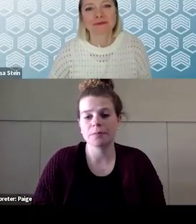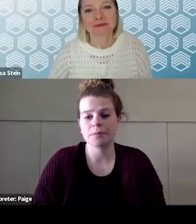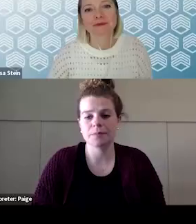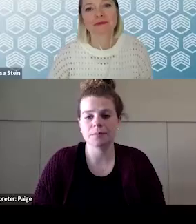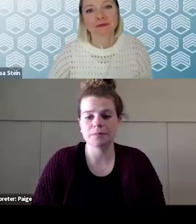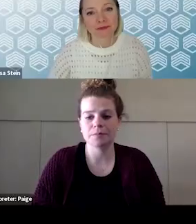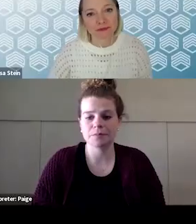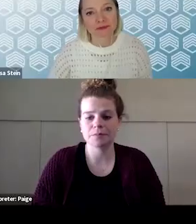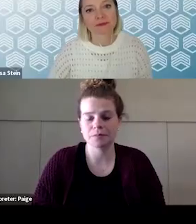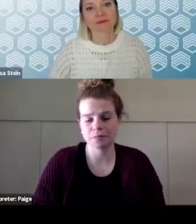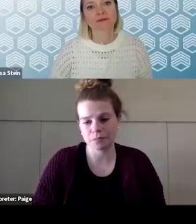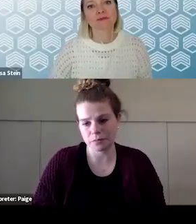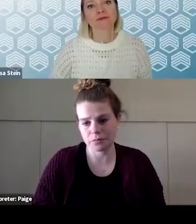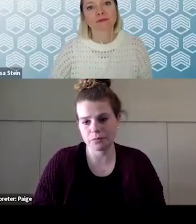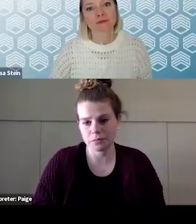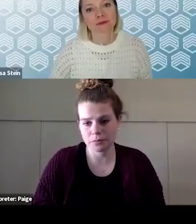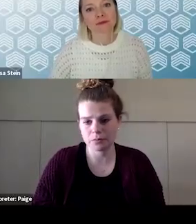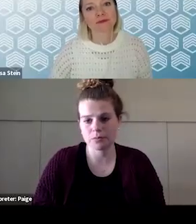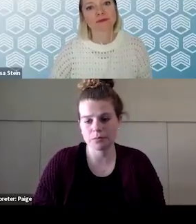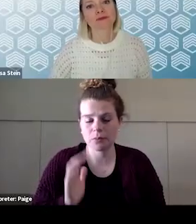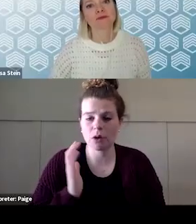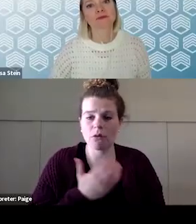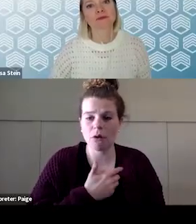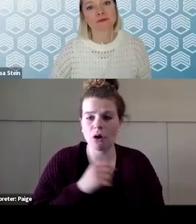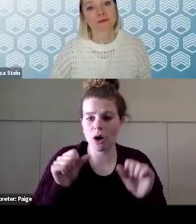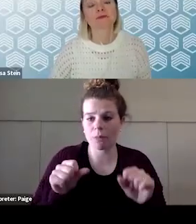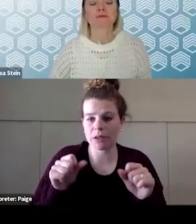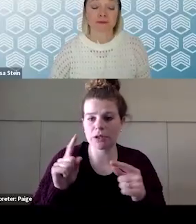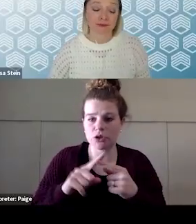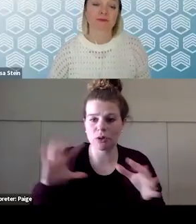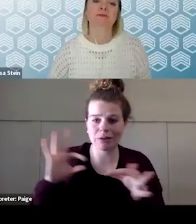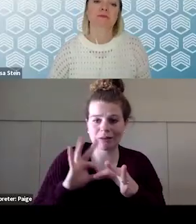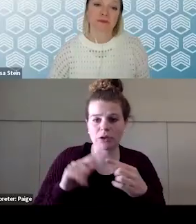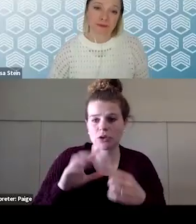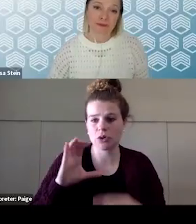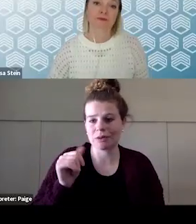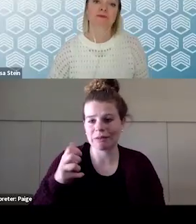of our ability to connect to CAD, which is a computer-automated dispatch system